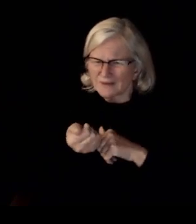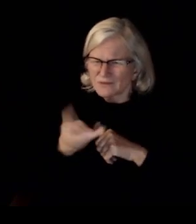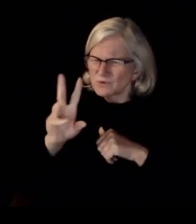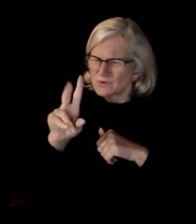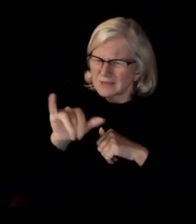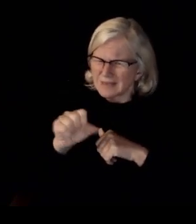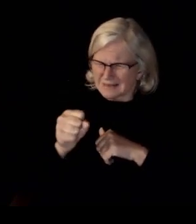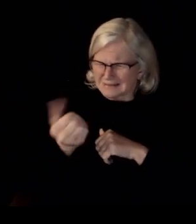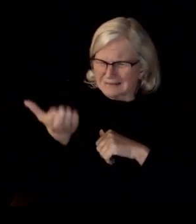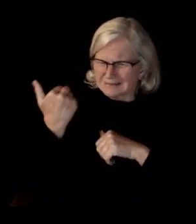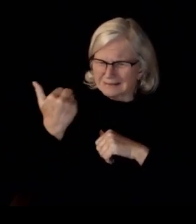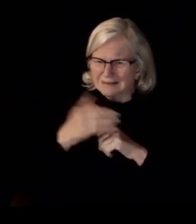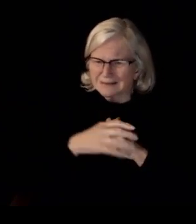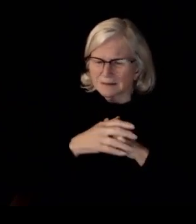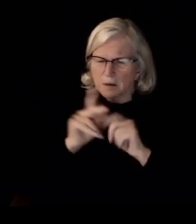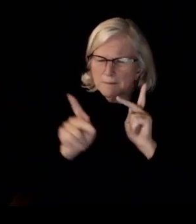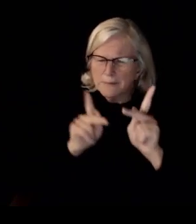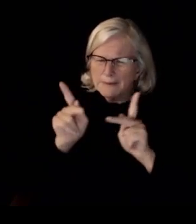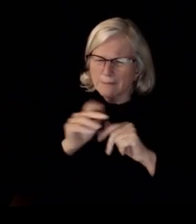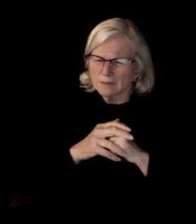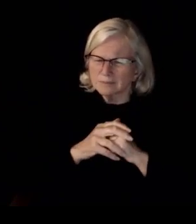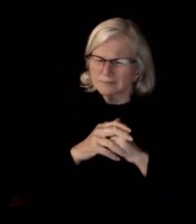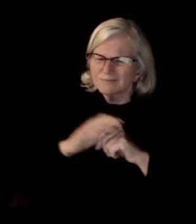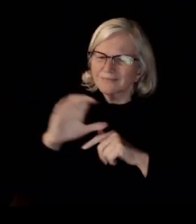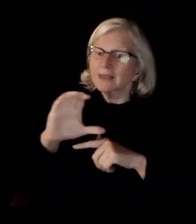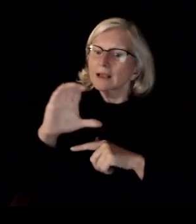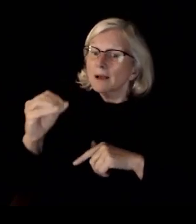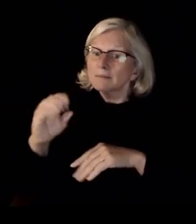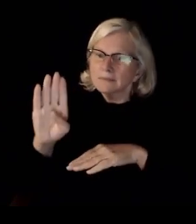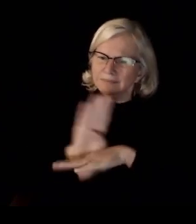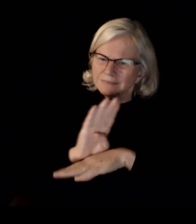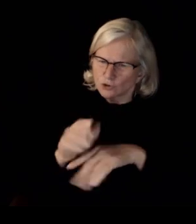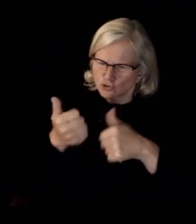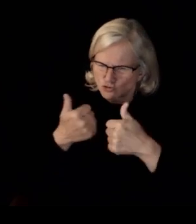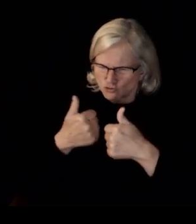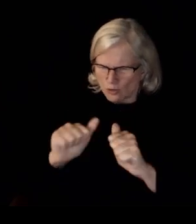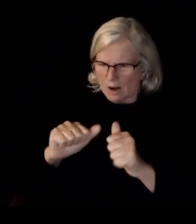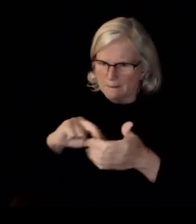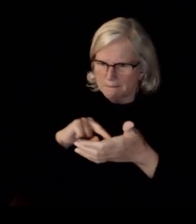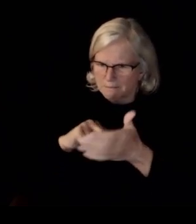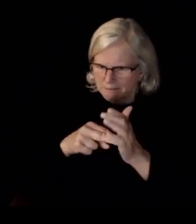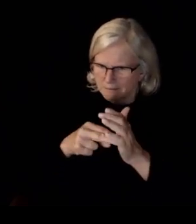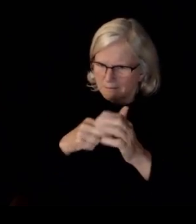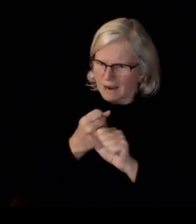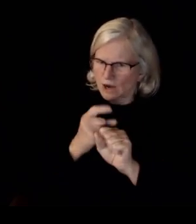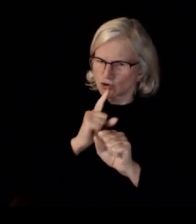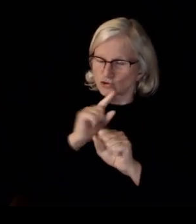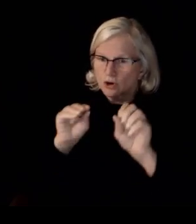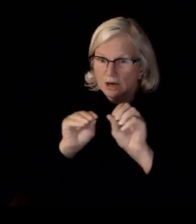their customers that this is part of the executive order and that they must wear a mask inside